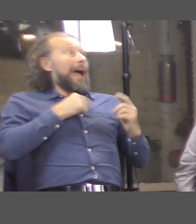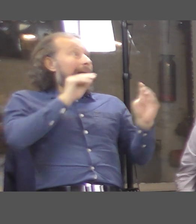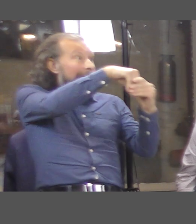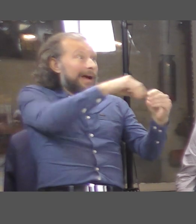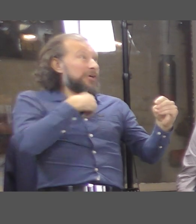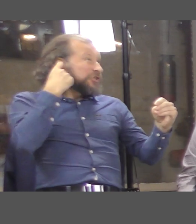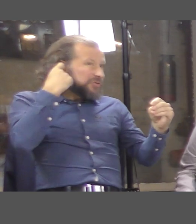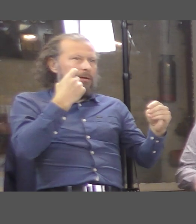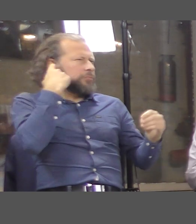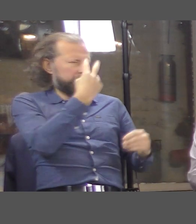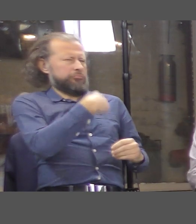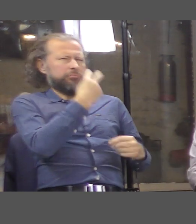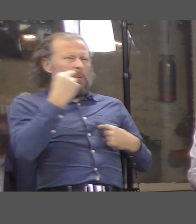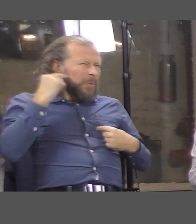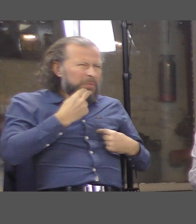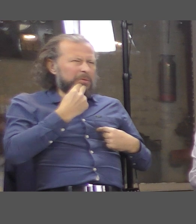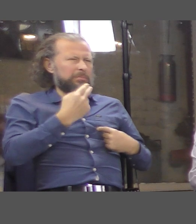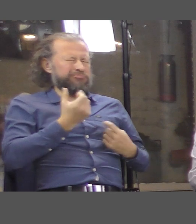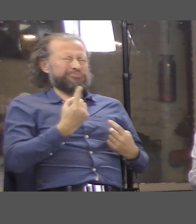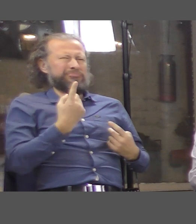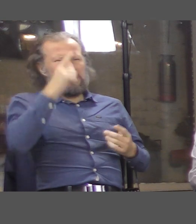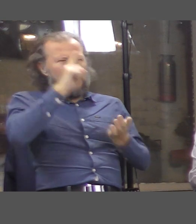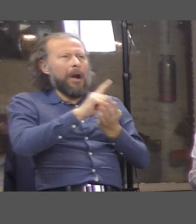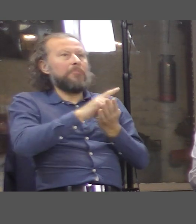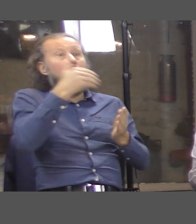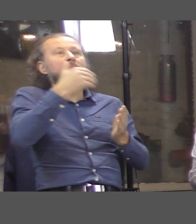then my hearing colleagues would look, at my abilities.